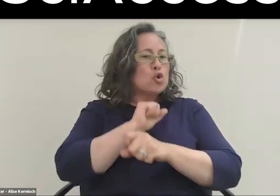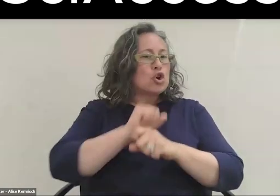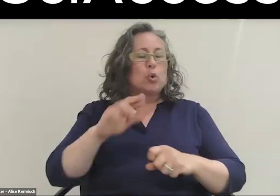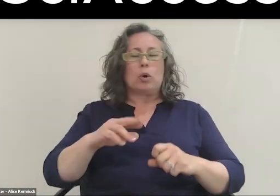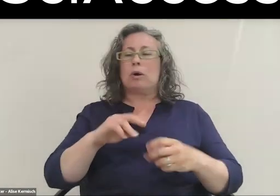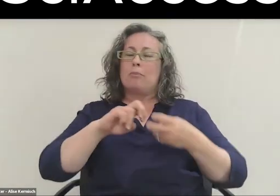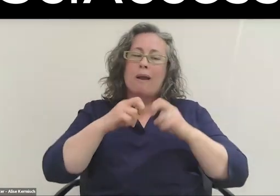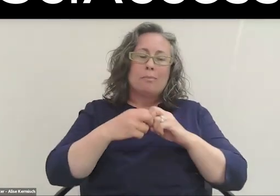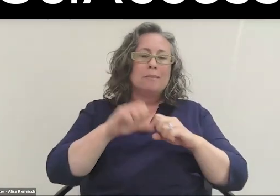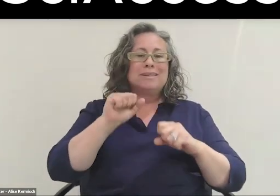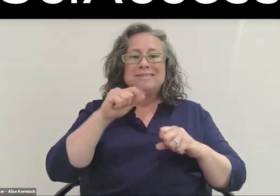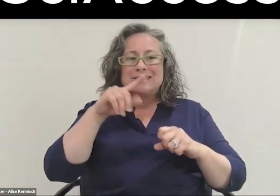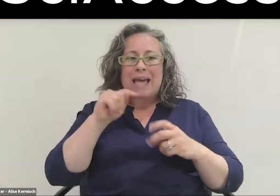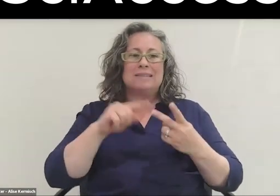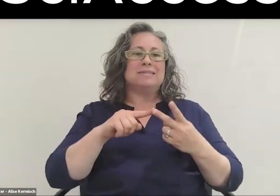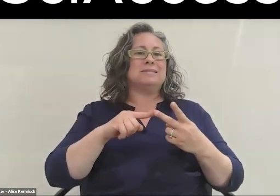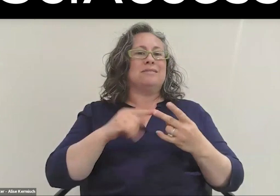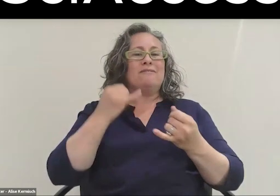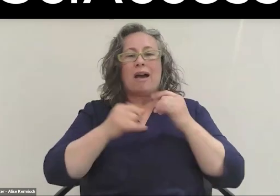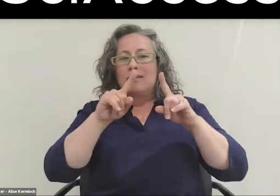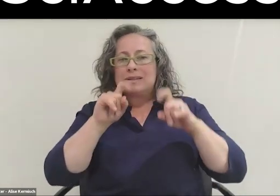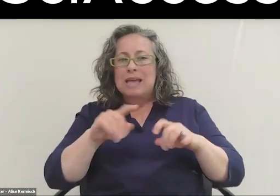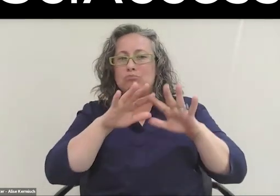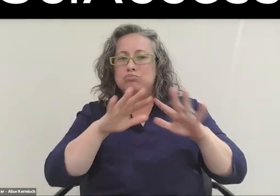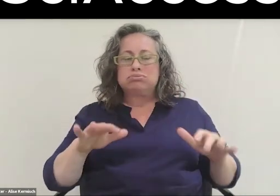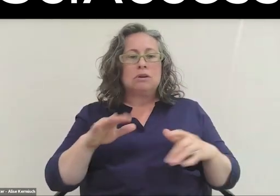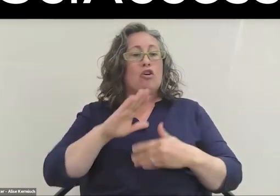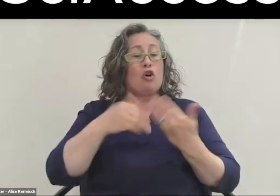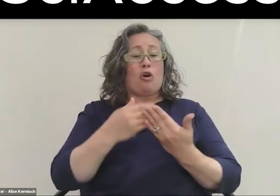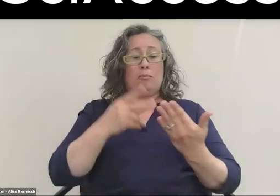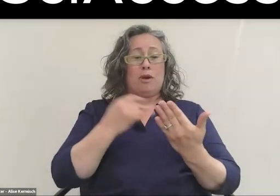There's no quizzes, exams, or finals. It's all project-based.